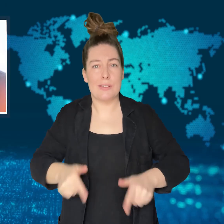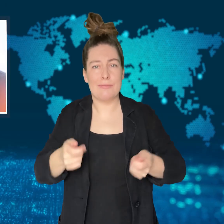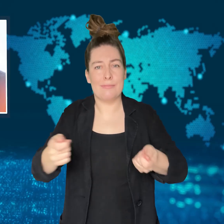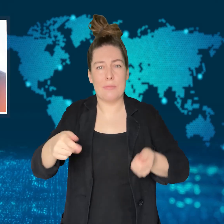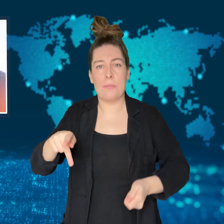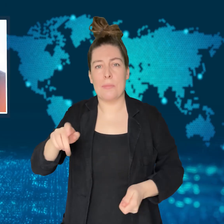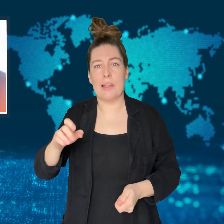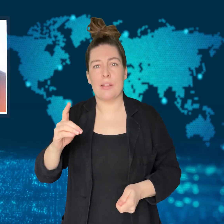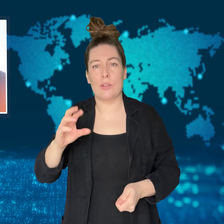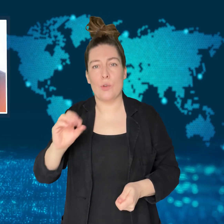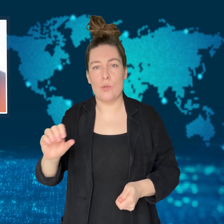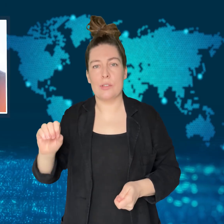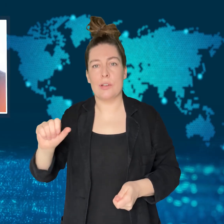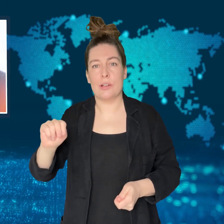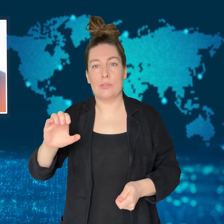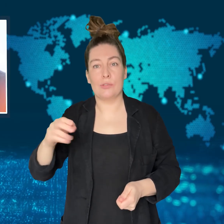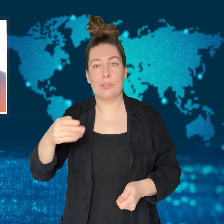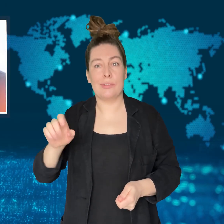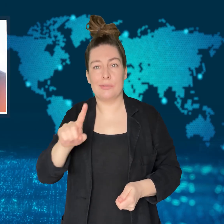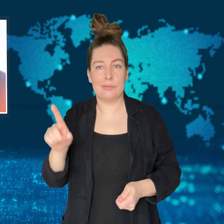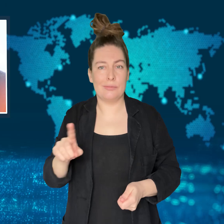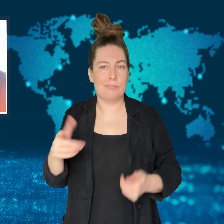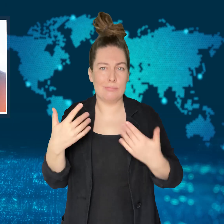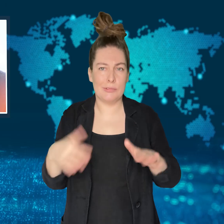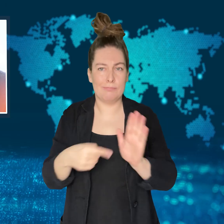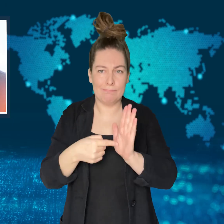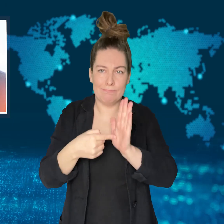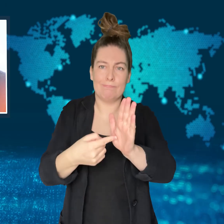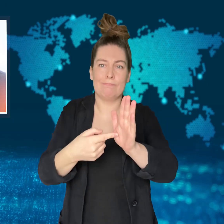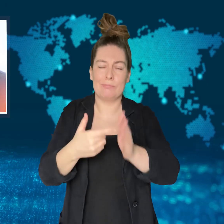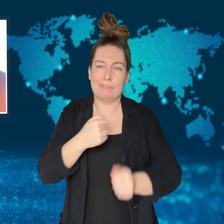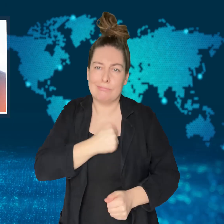expressed his sorrow and affection for